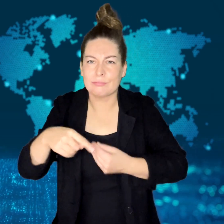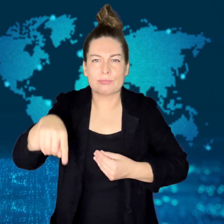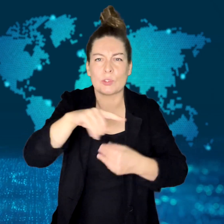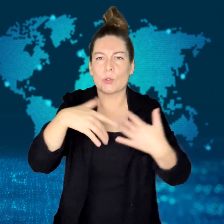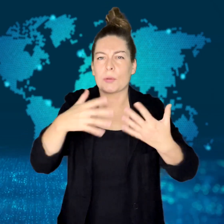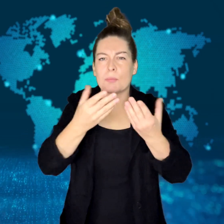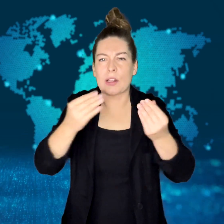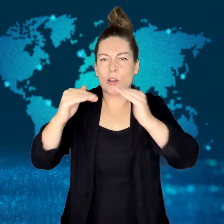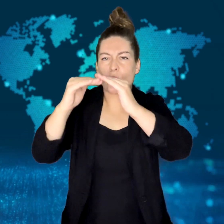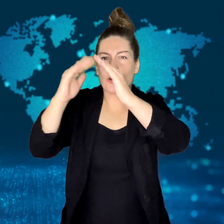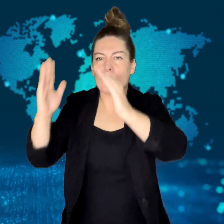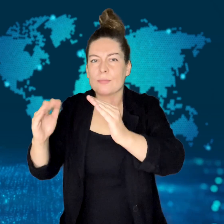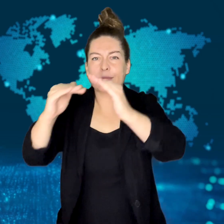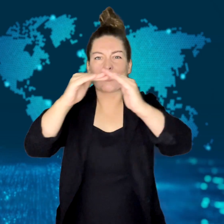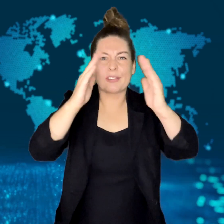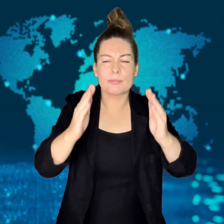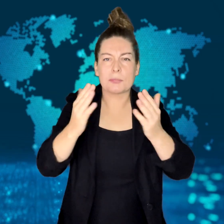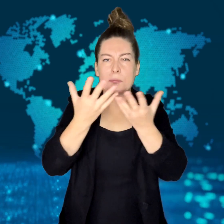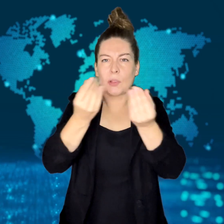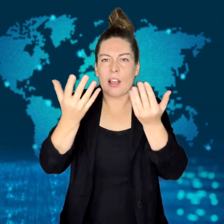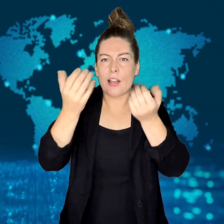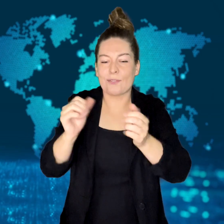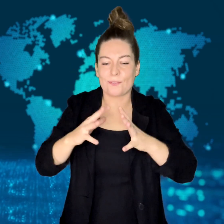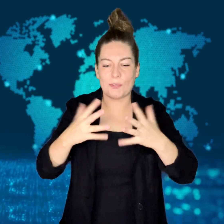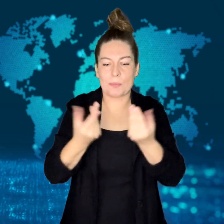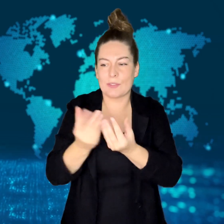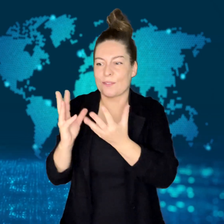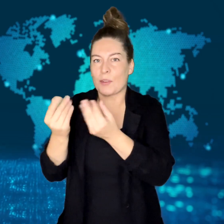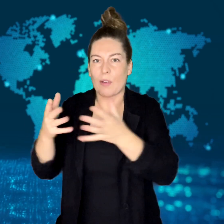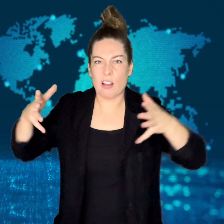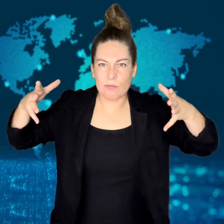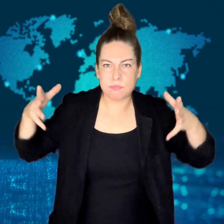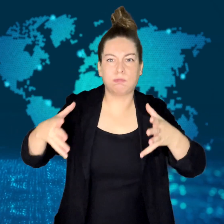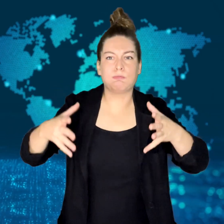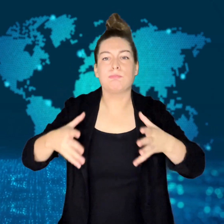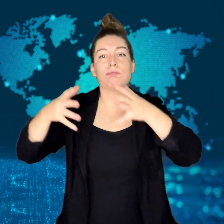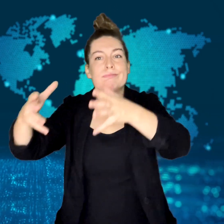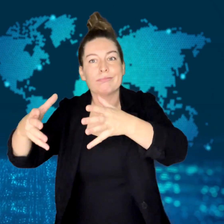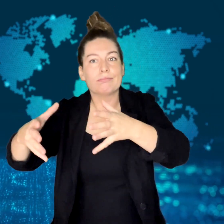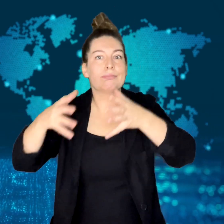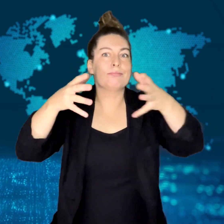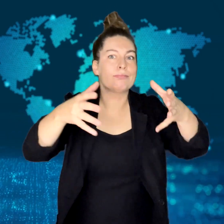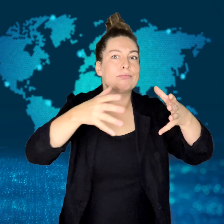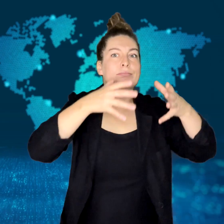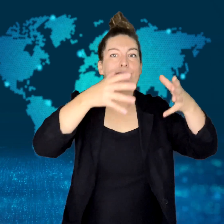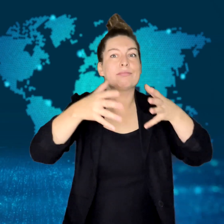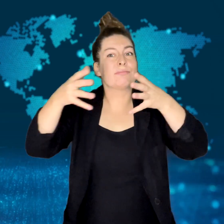and grew their own food. They lived with other families